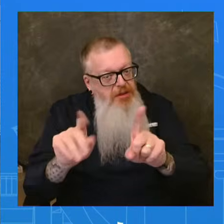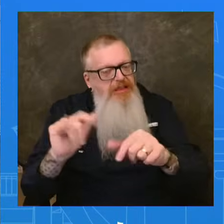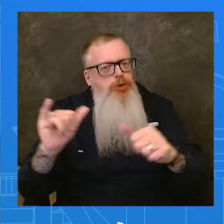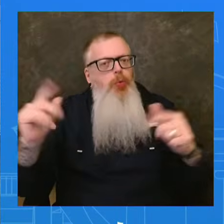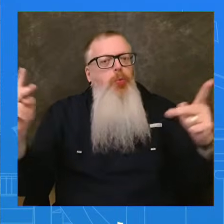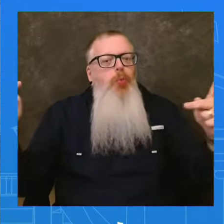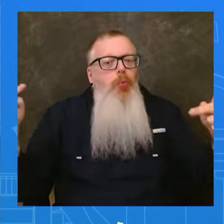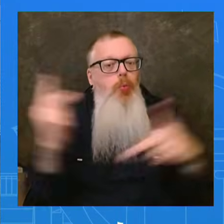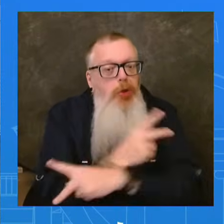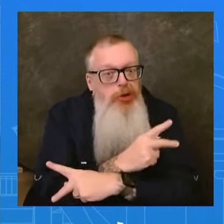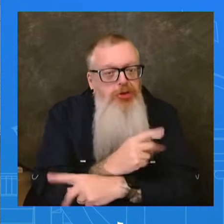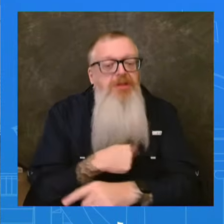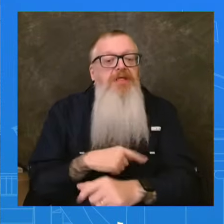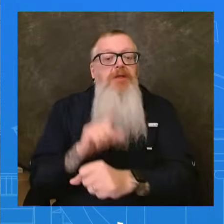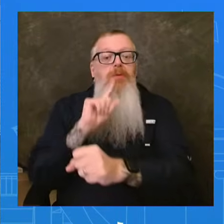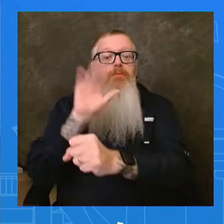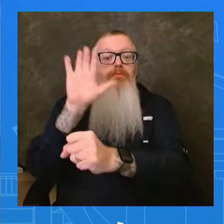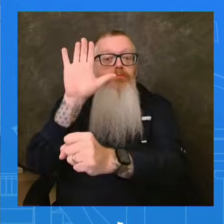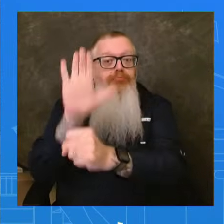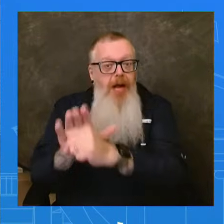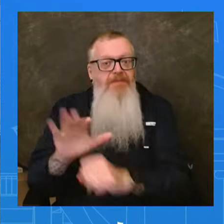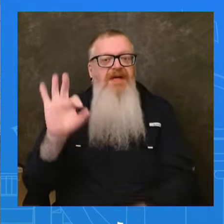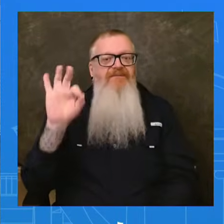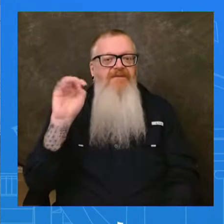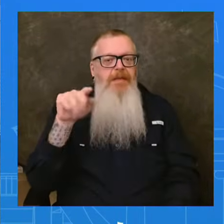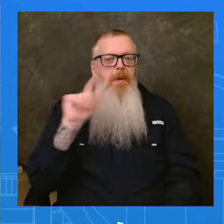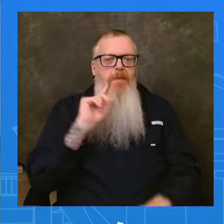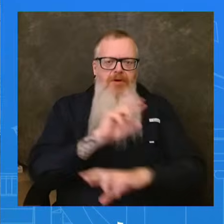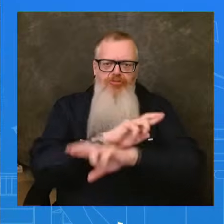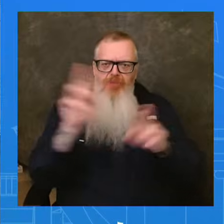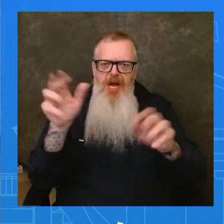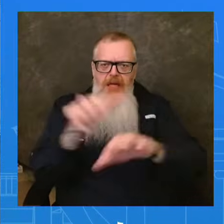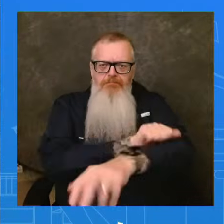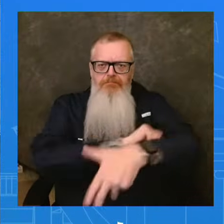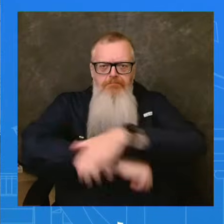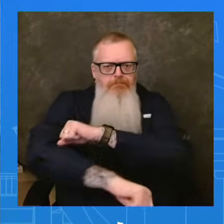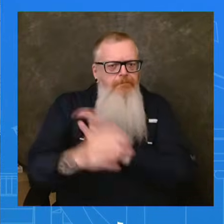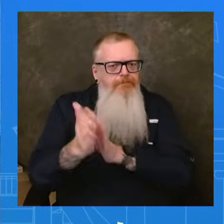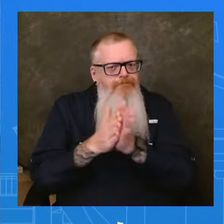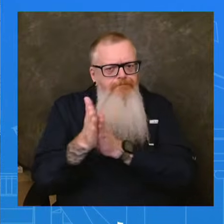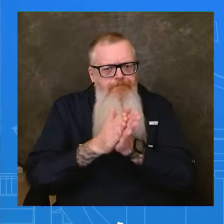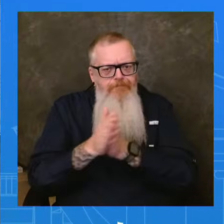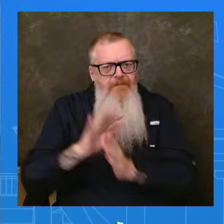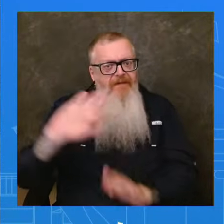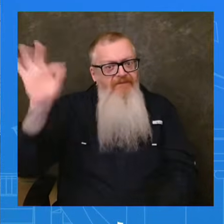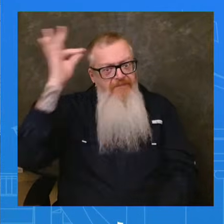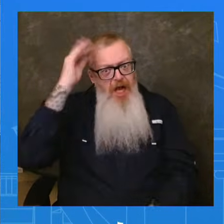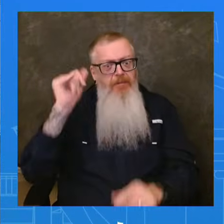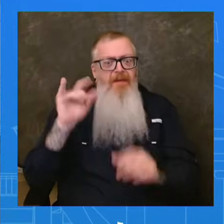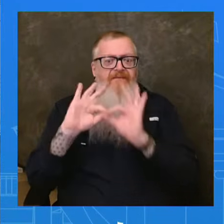FEMA and the entire federal family will be there to provide those immediate lifesaving activities